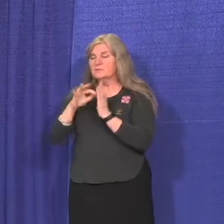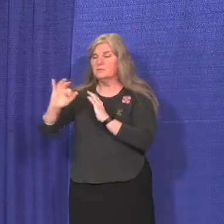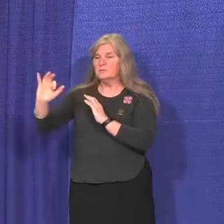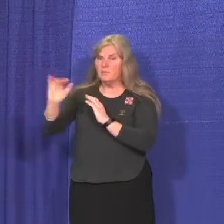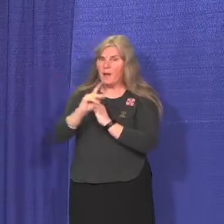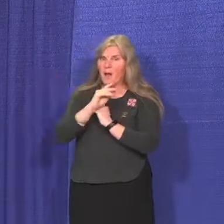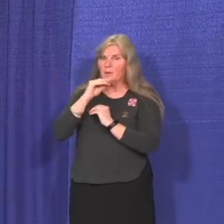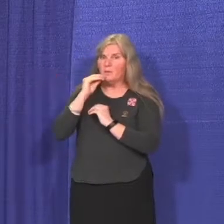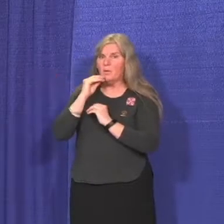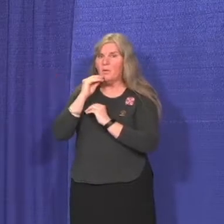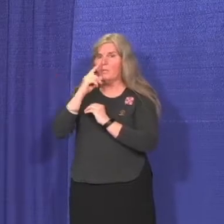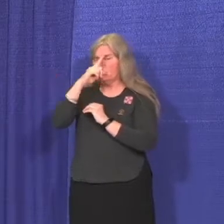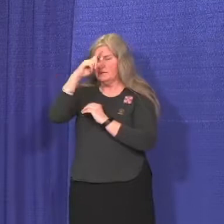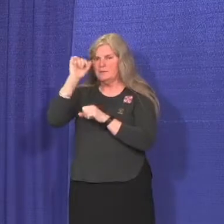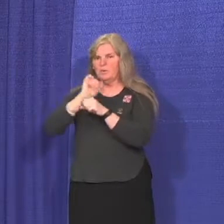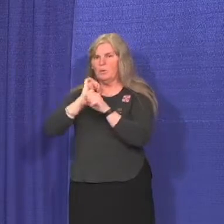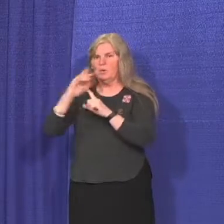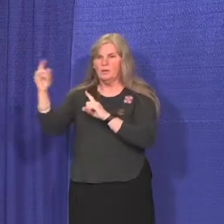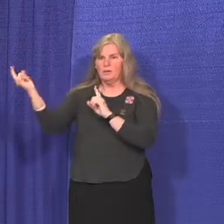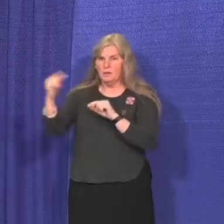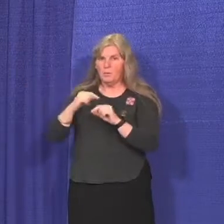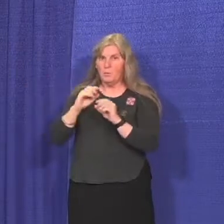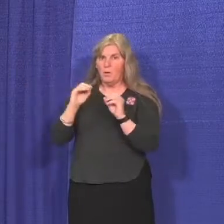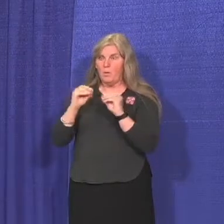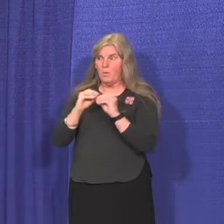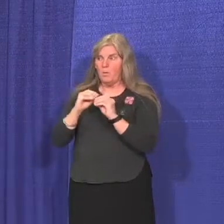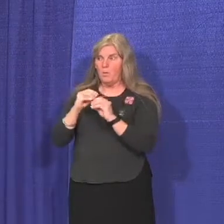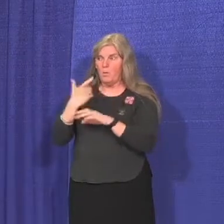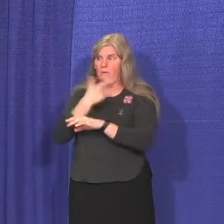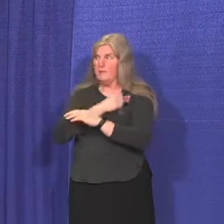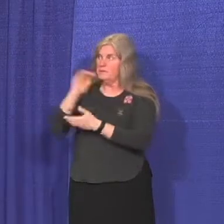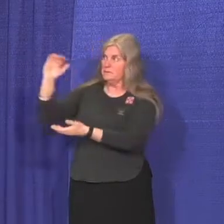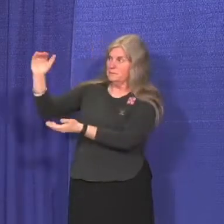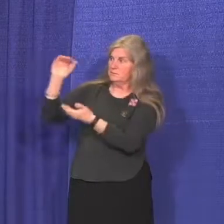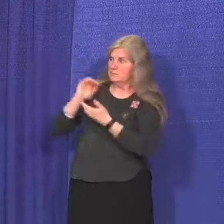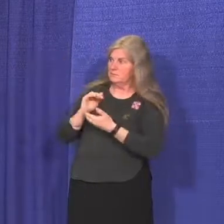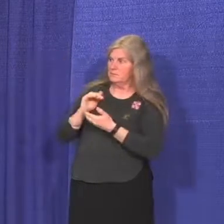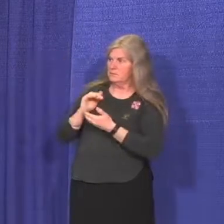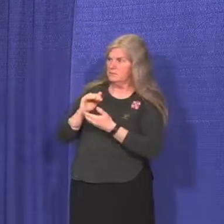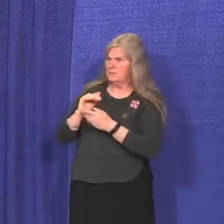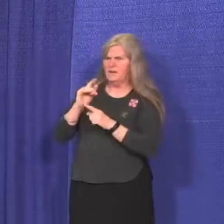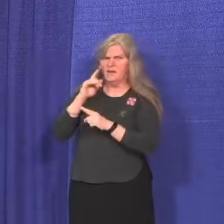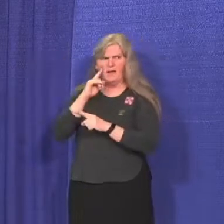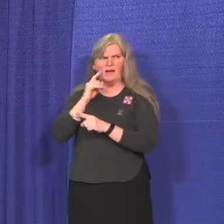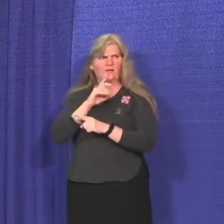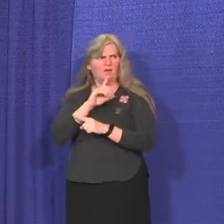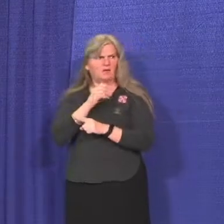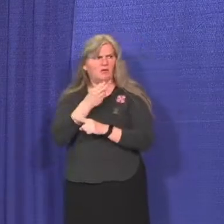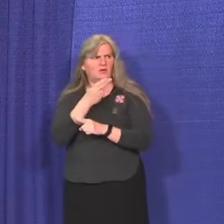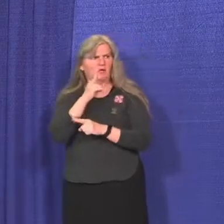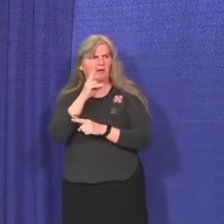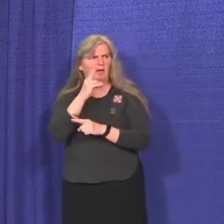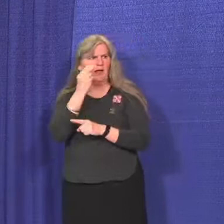For premier silver, where is the territory out with vaccine supply and whether the